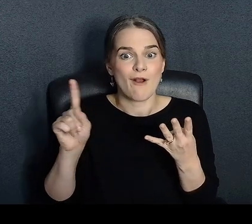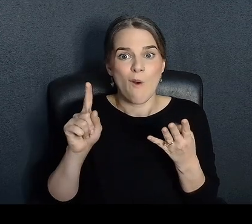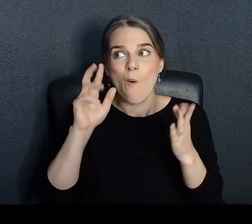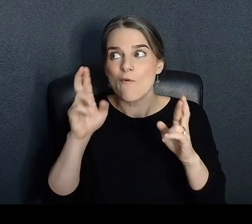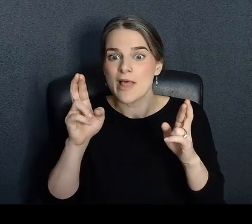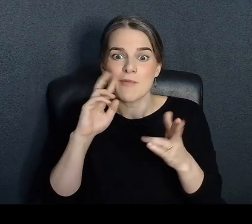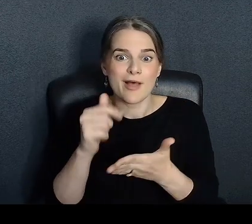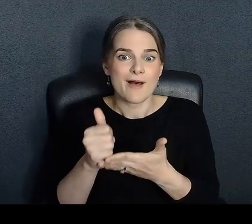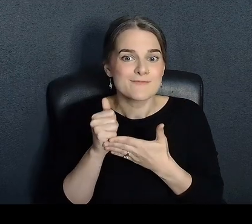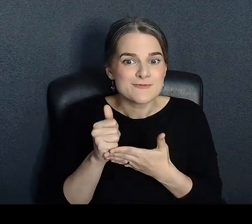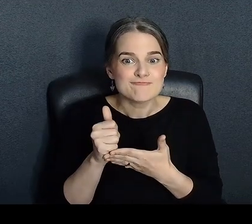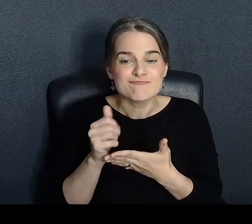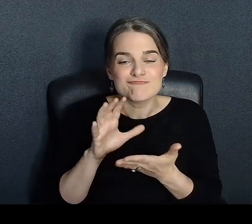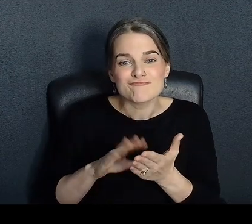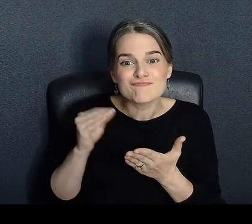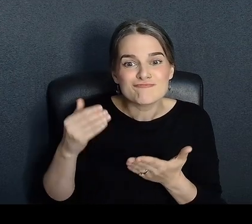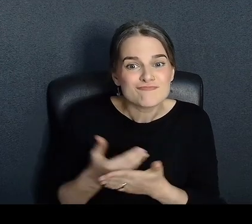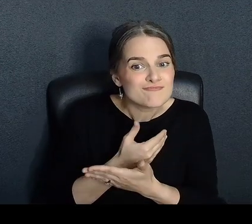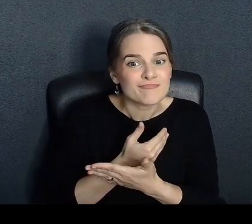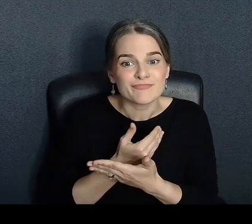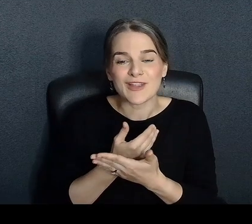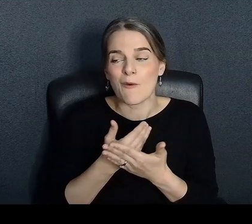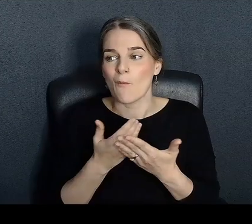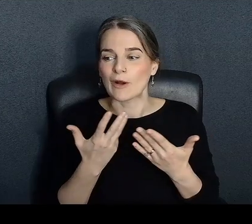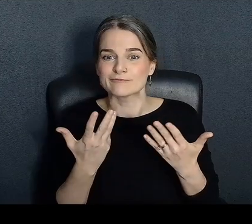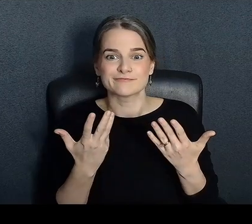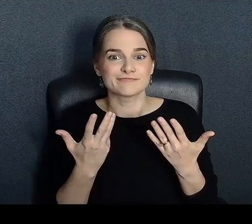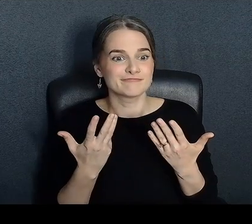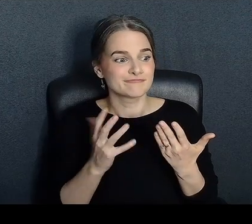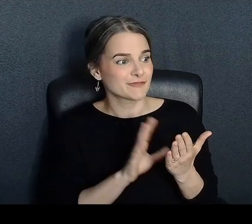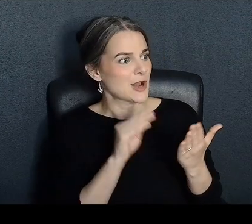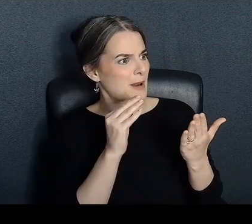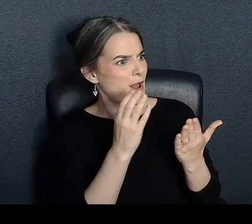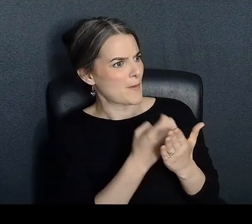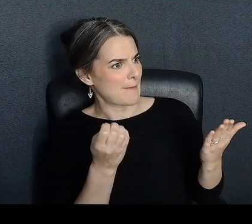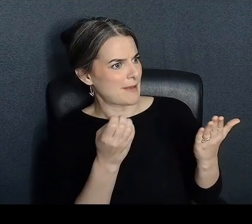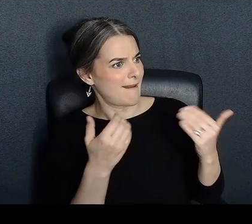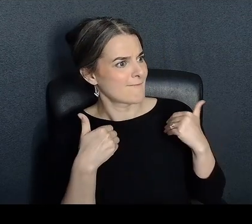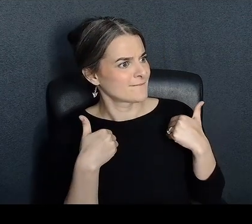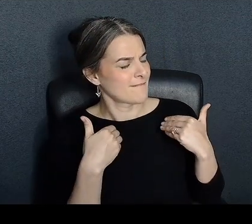or tell you about some equipment that we might have or that is available in the world.